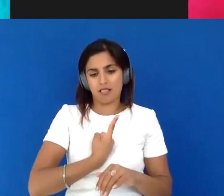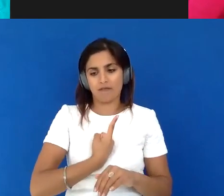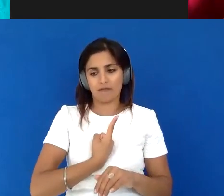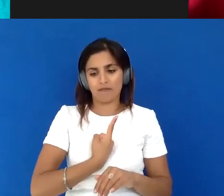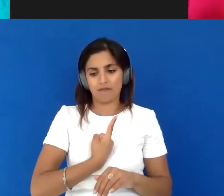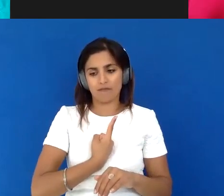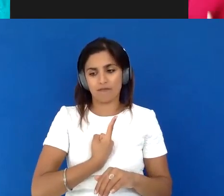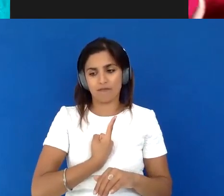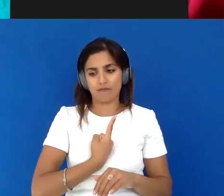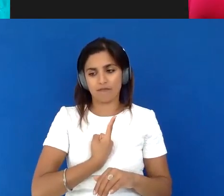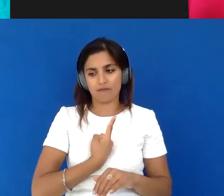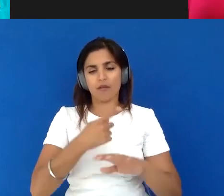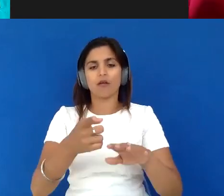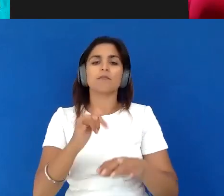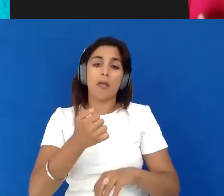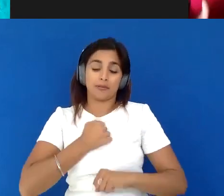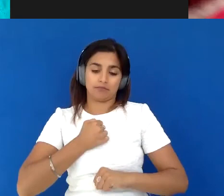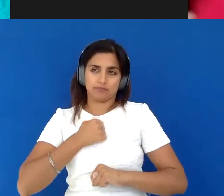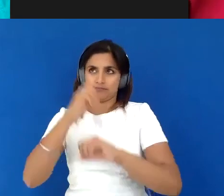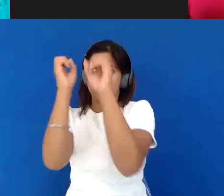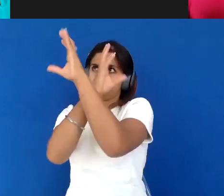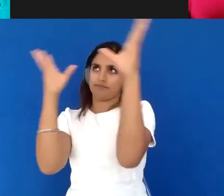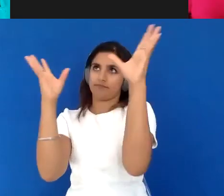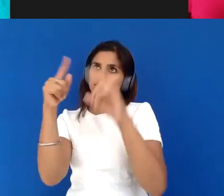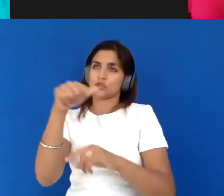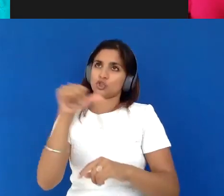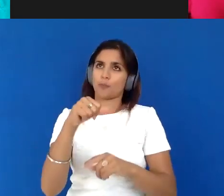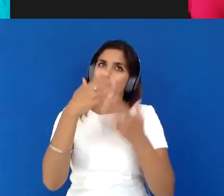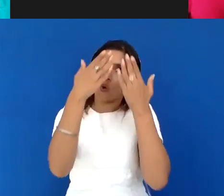should be more open-minded based on their own protected characteristics